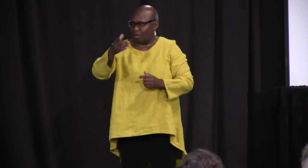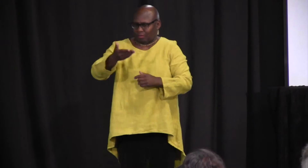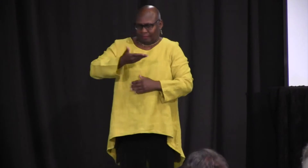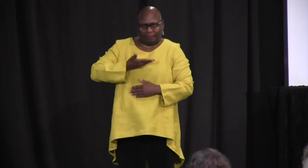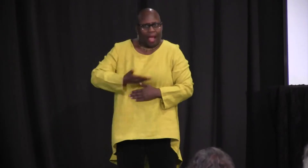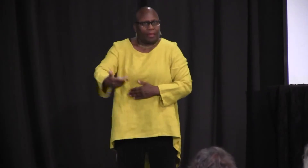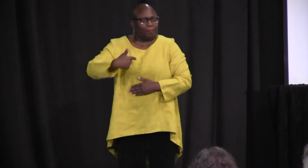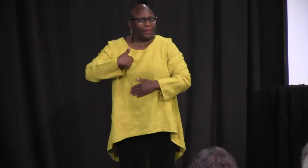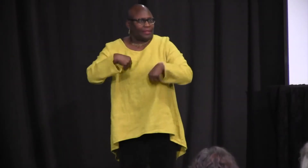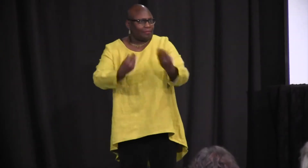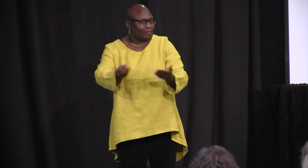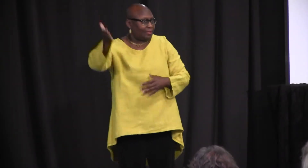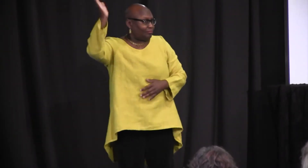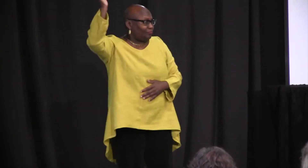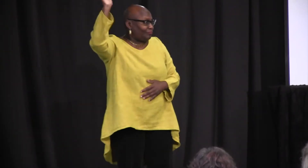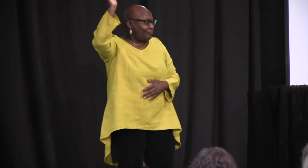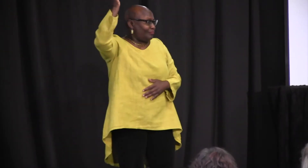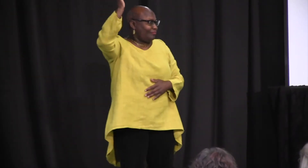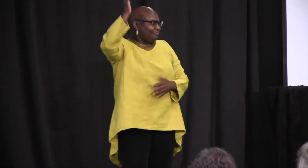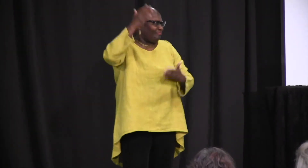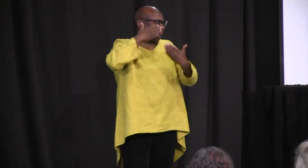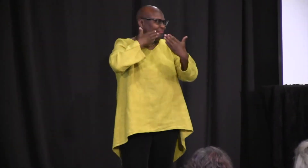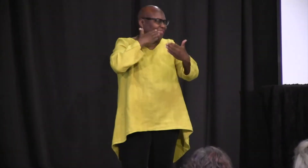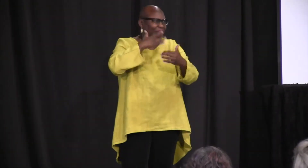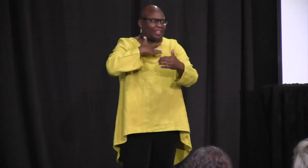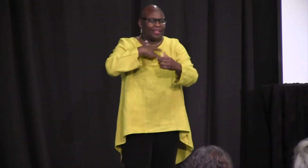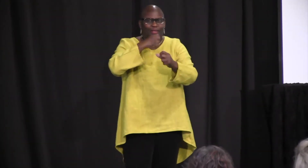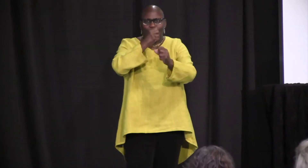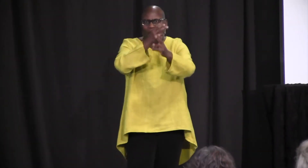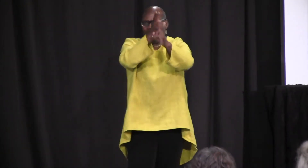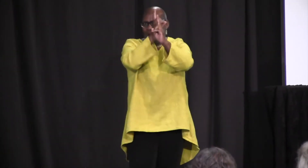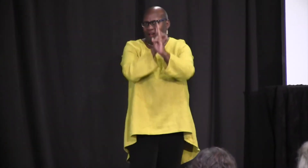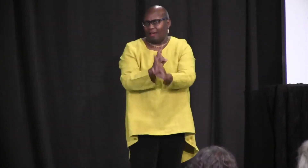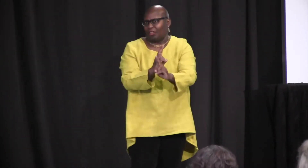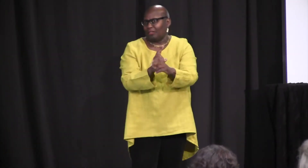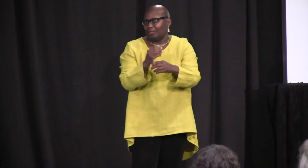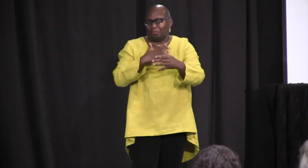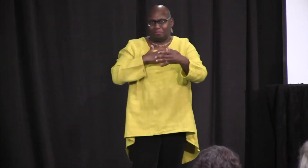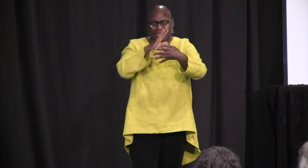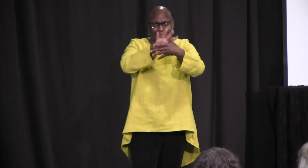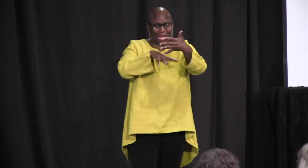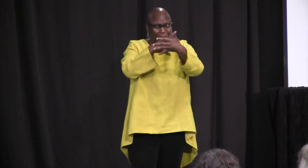Thanks so much. It's really an honor to be presenting to you. She had to get in